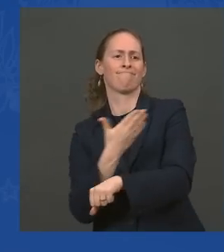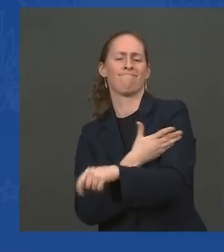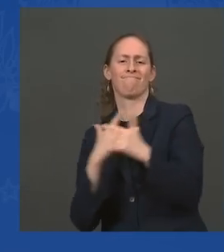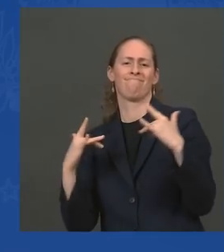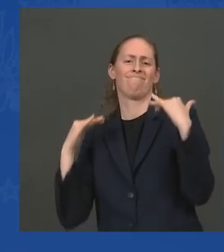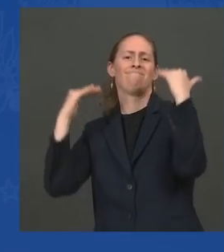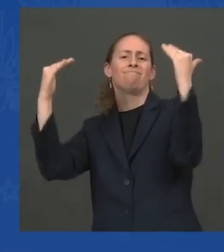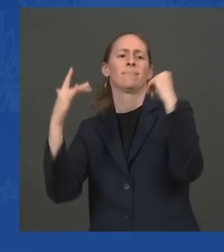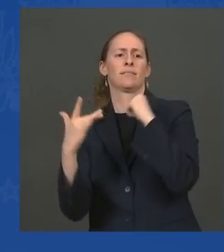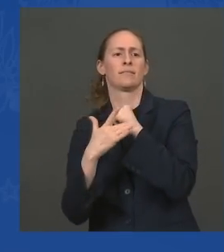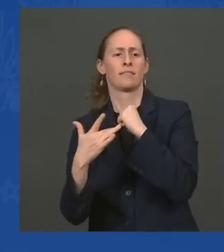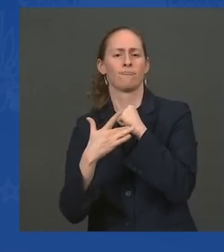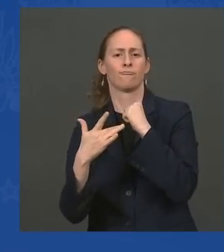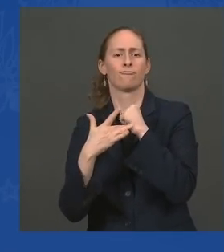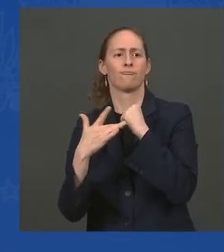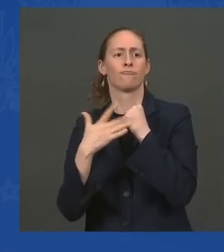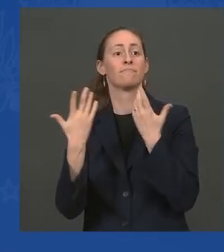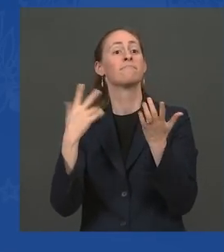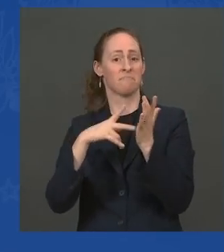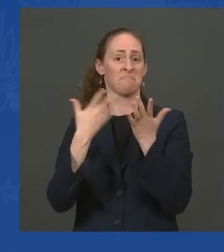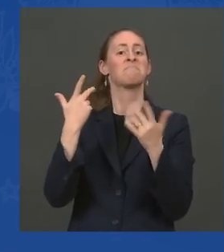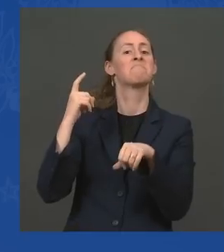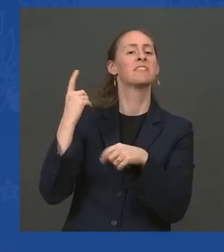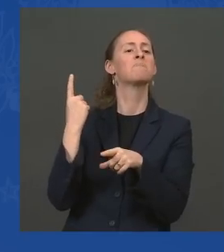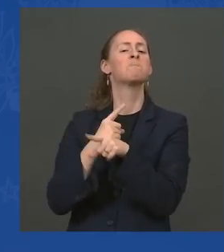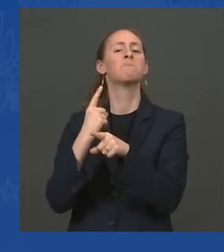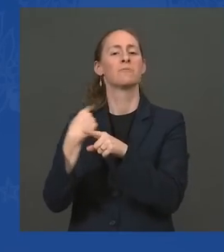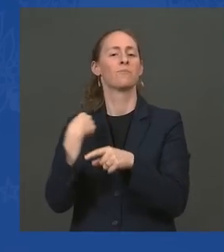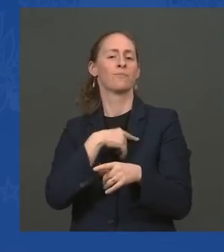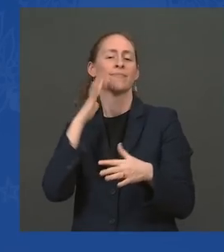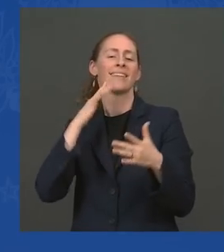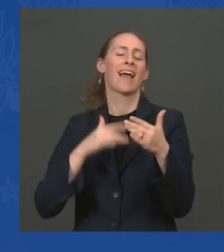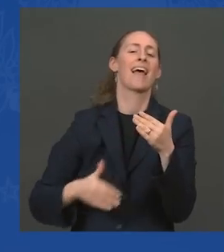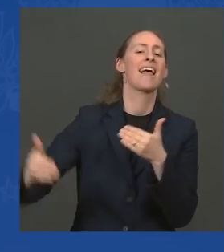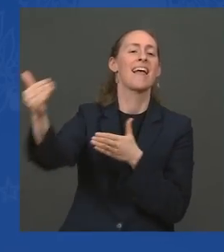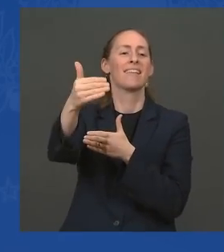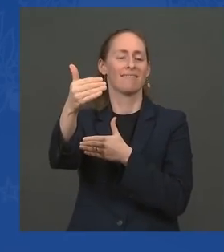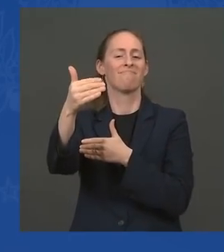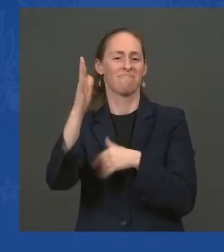In the same timeframe, we will launch 30 new EV models by 2025,